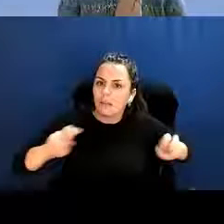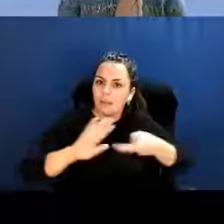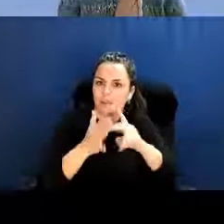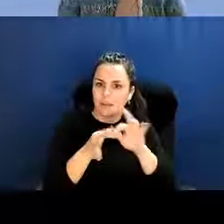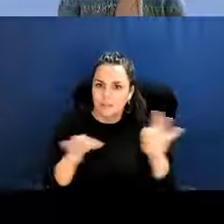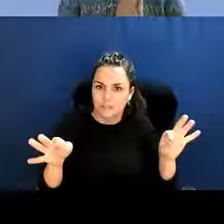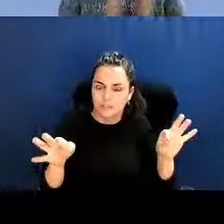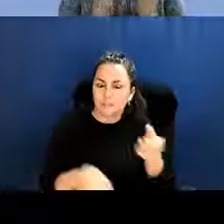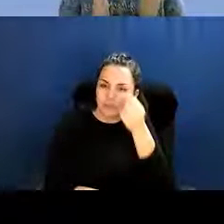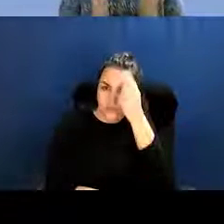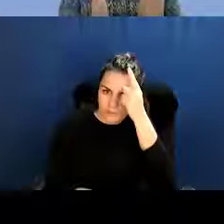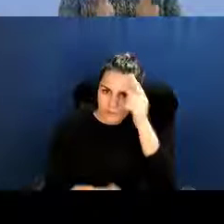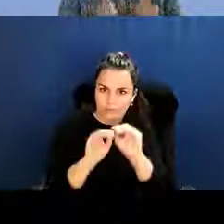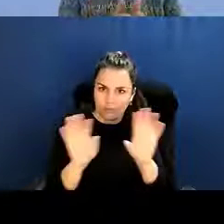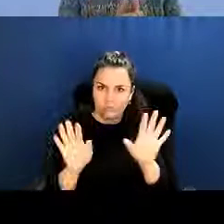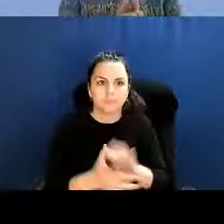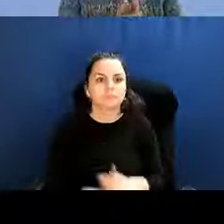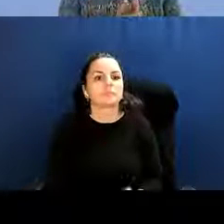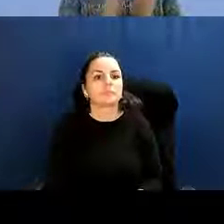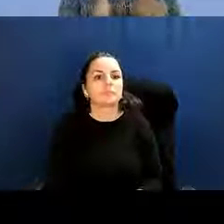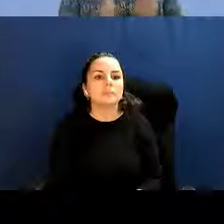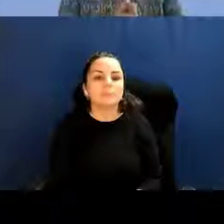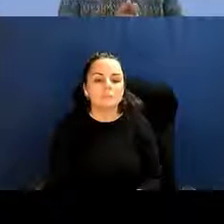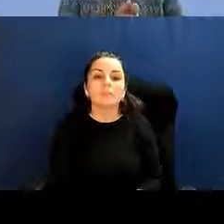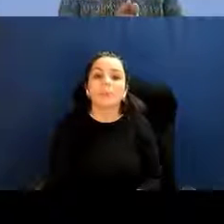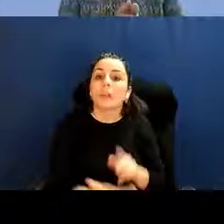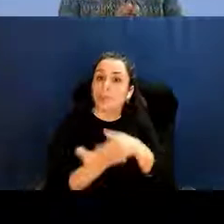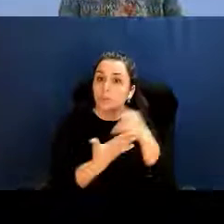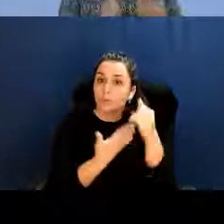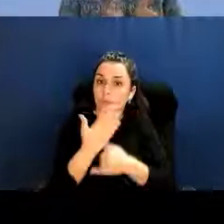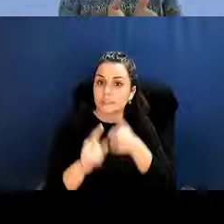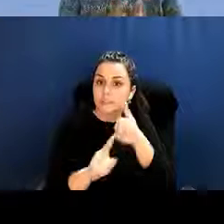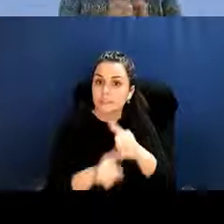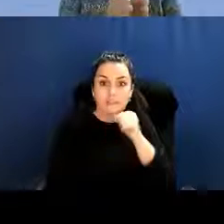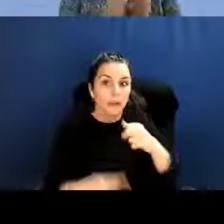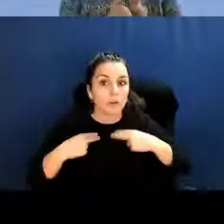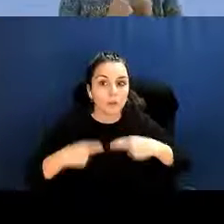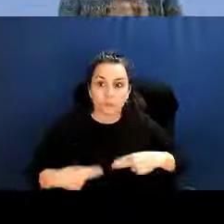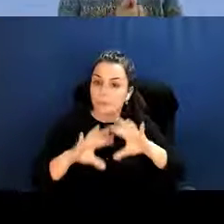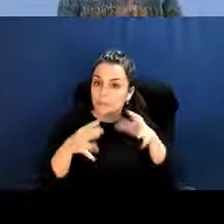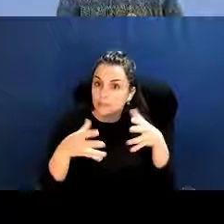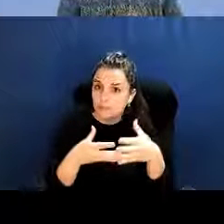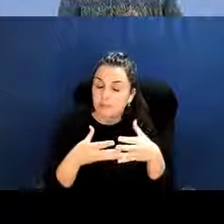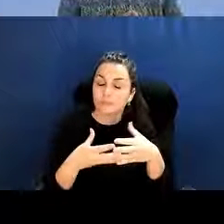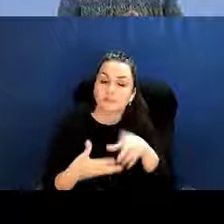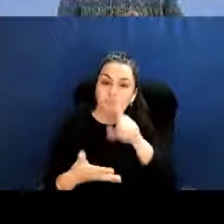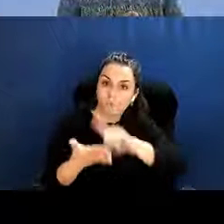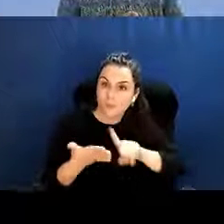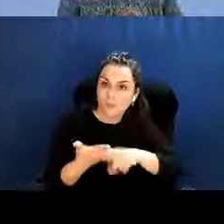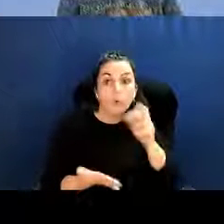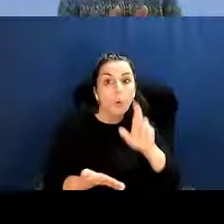So when the project is not human subjects research, or that it's exempt human subjects research,